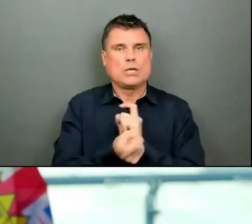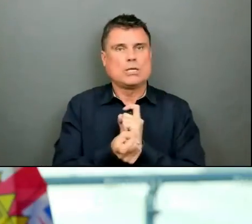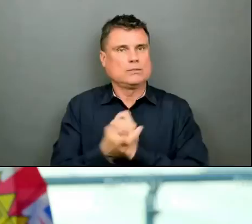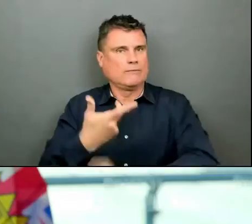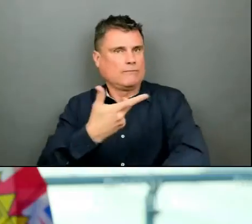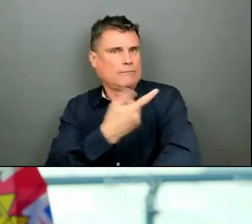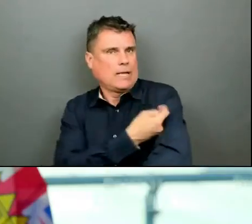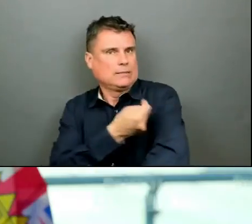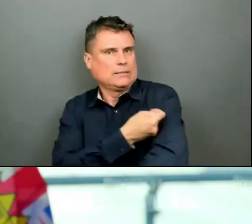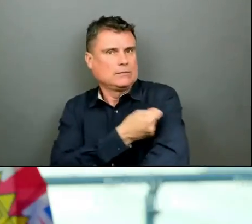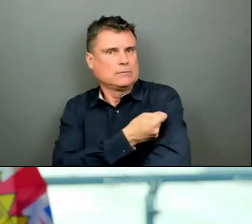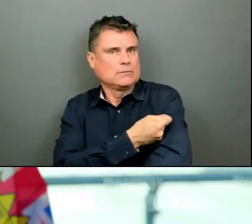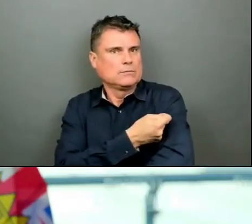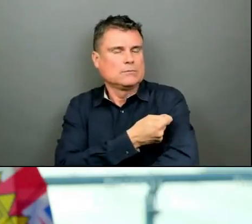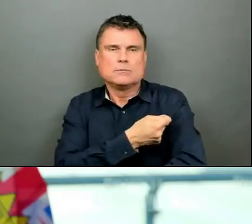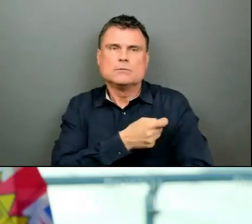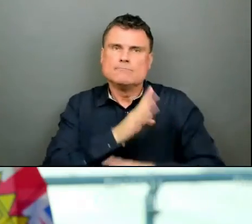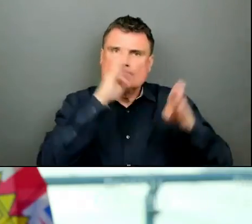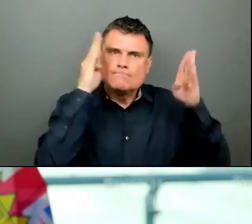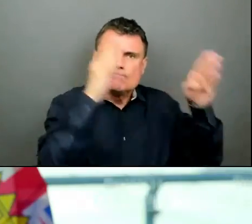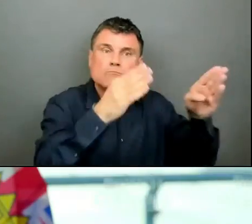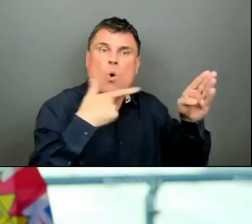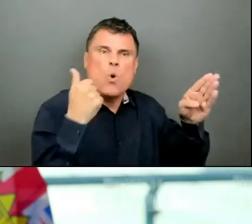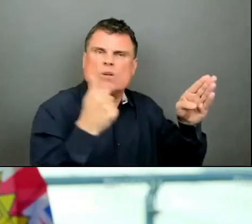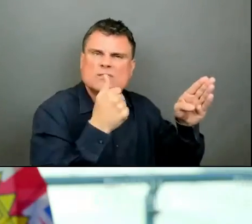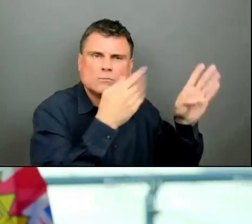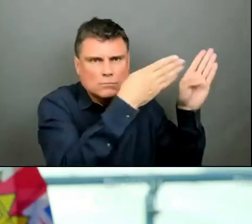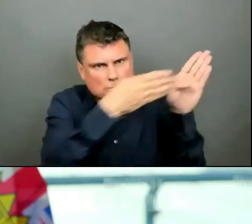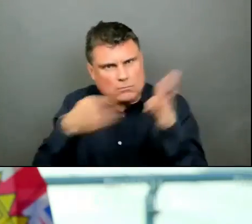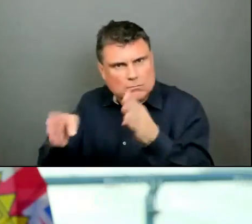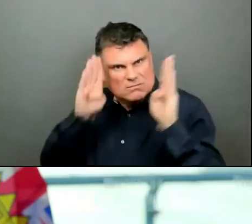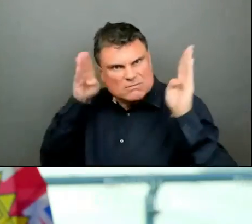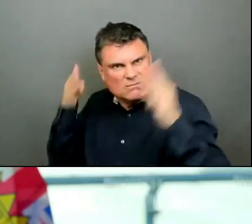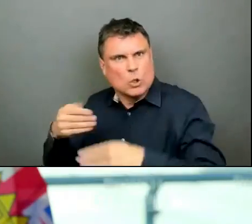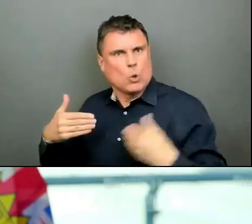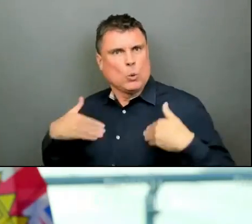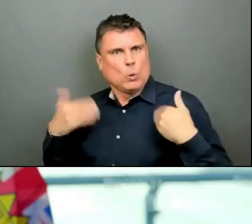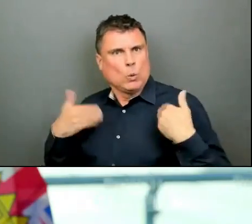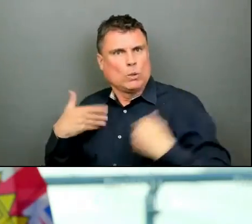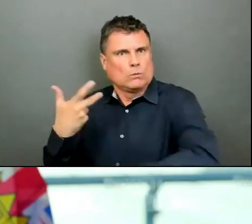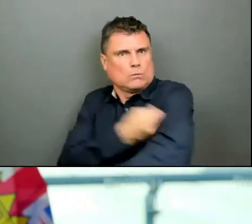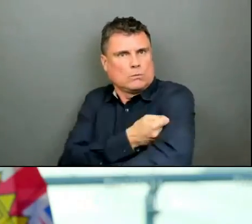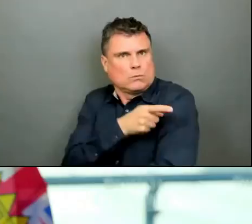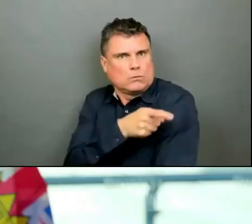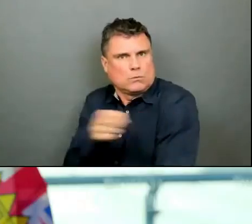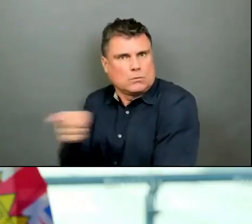It shifts from the older population and the demographic.